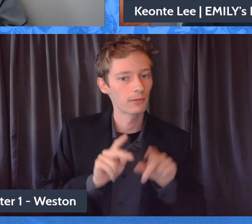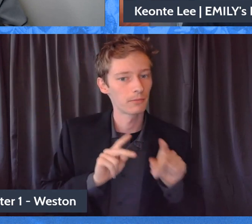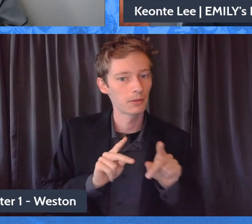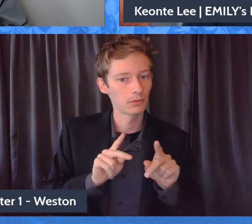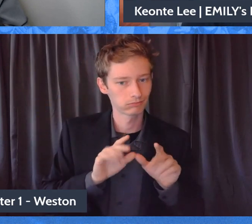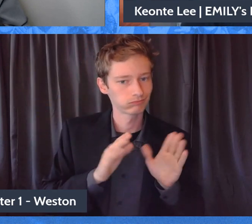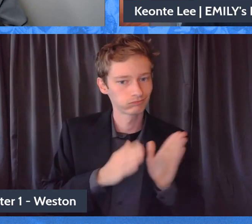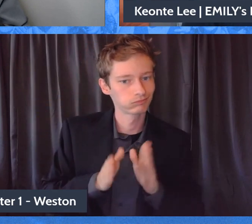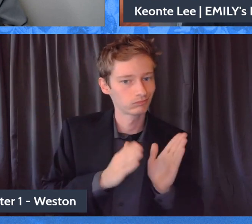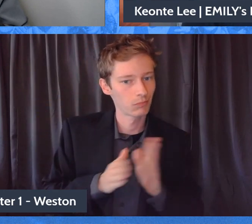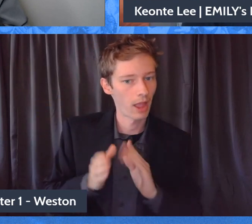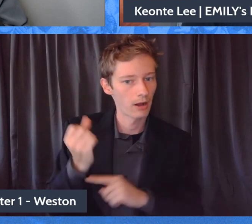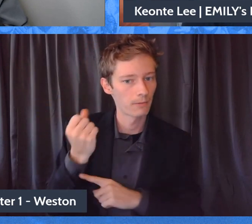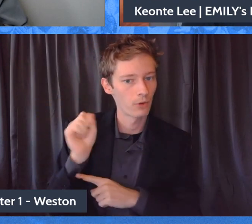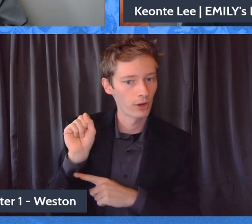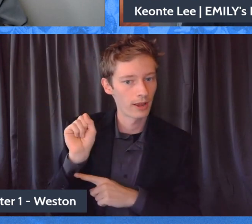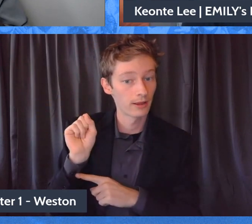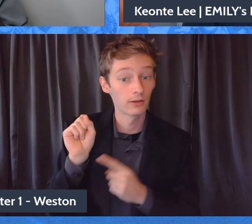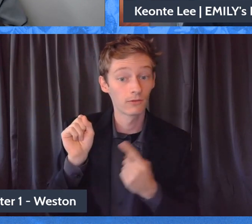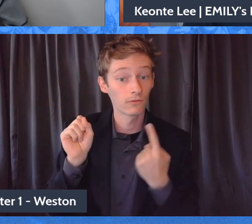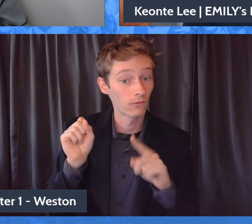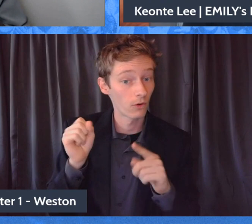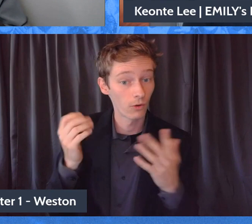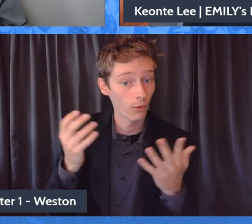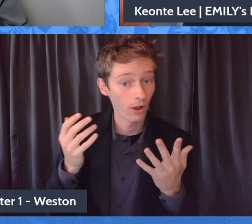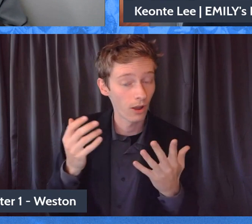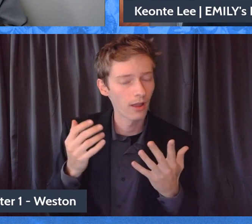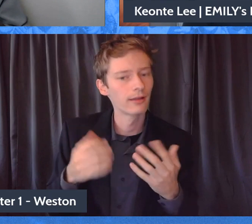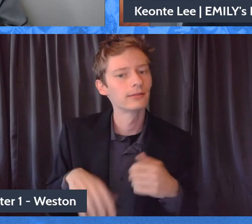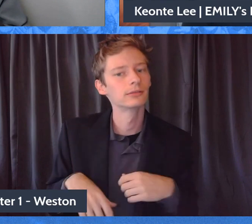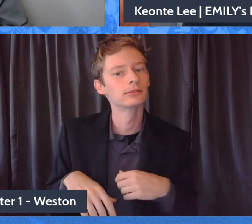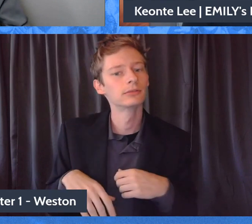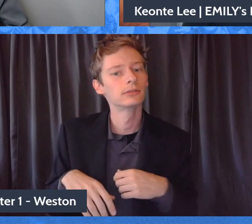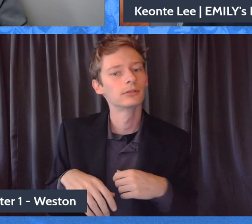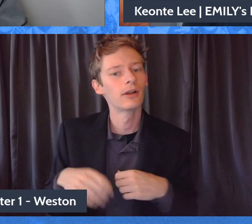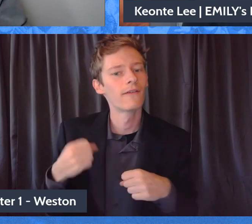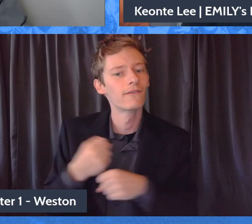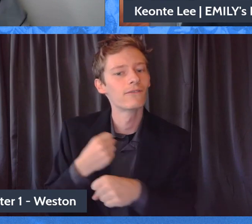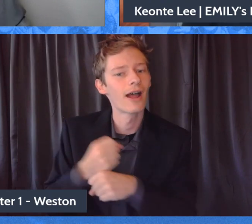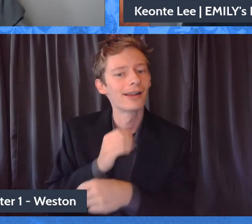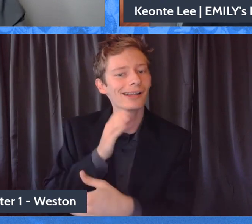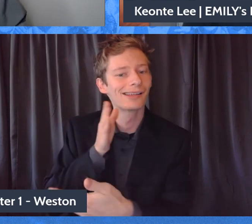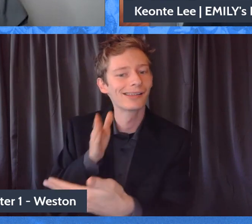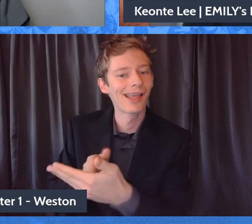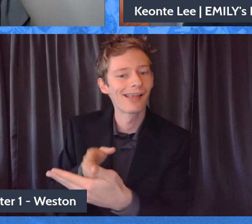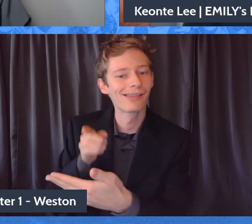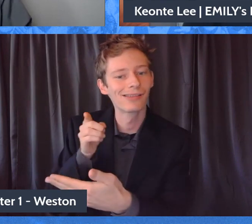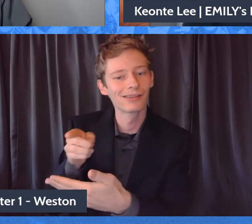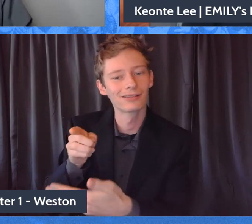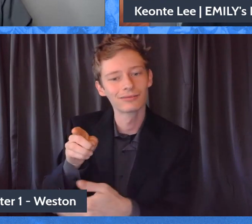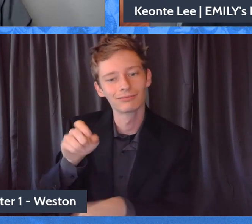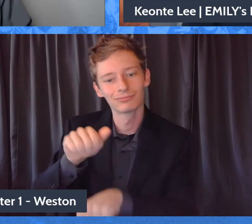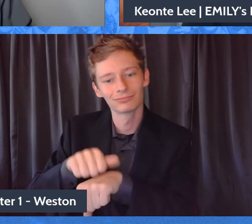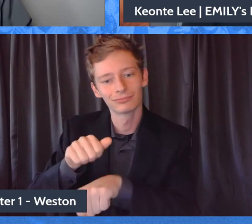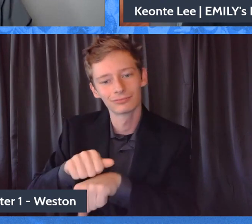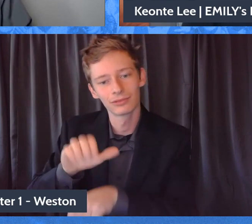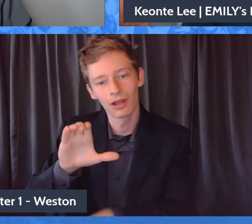in the fence of fighting against this concrete plant that was contaminating the water in our community,